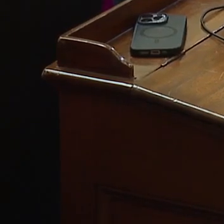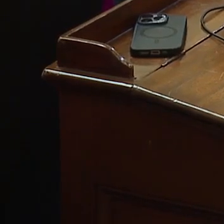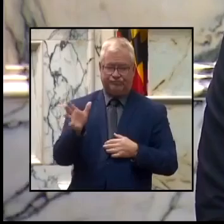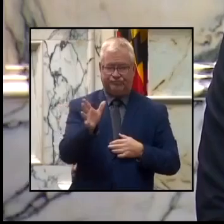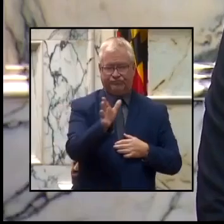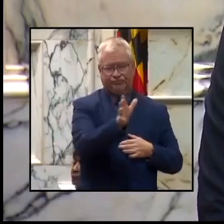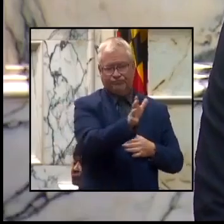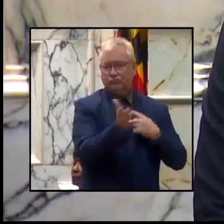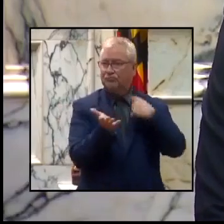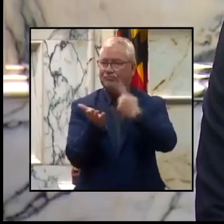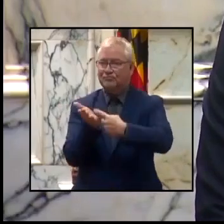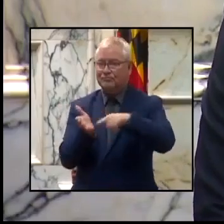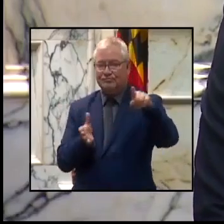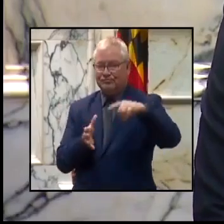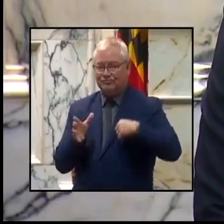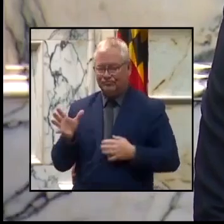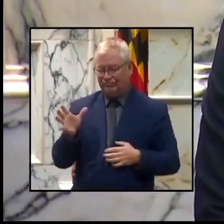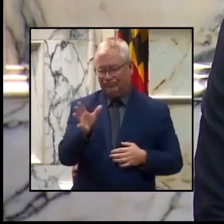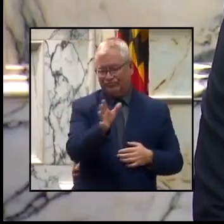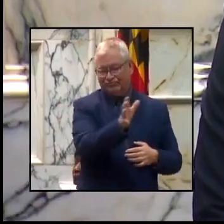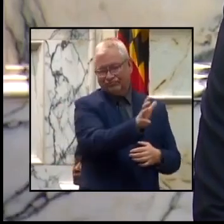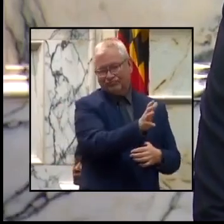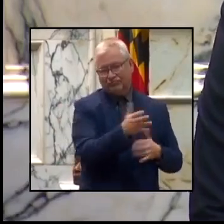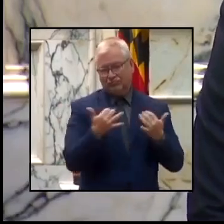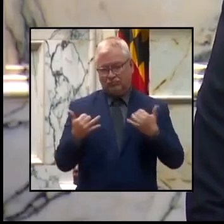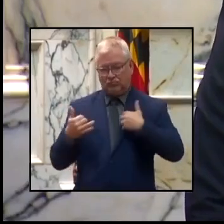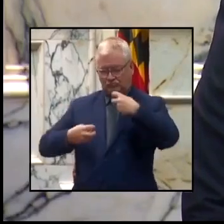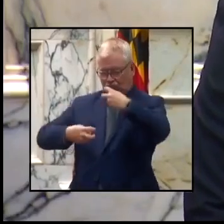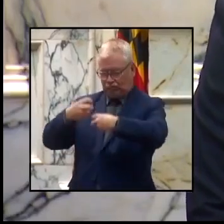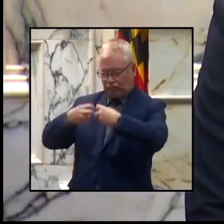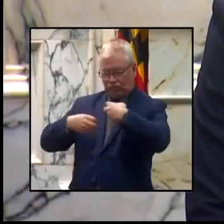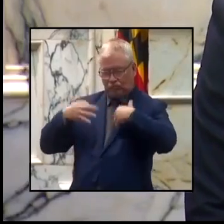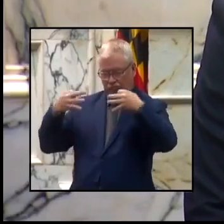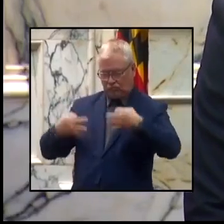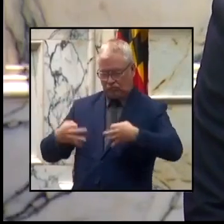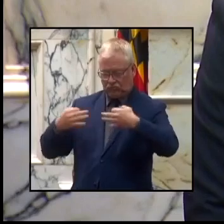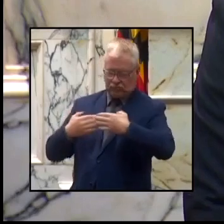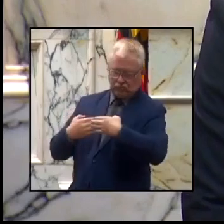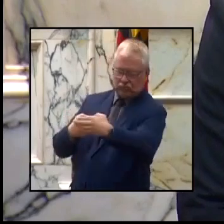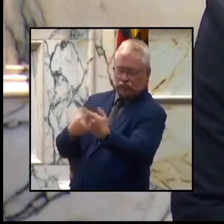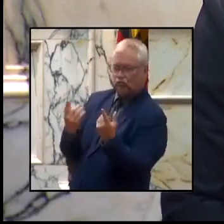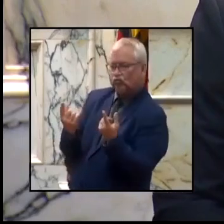only have difficult decis